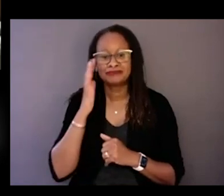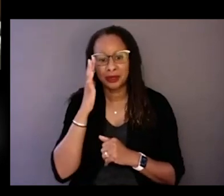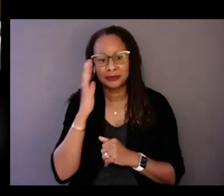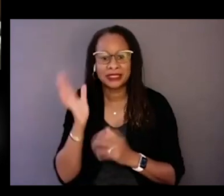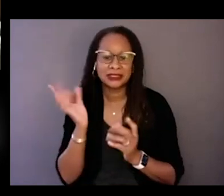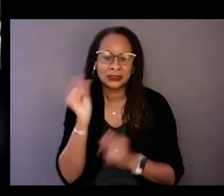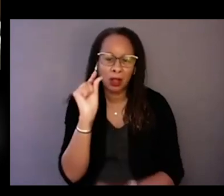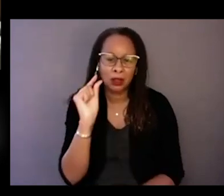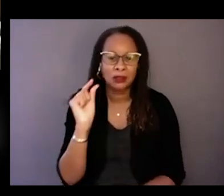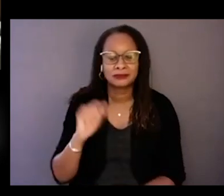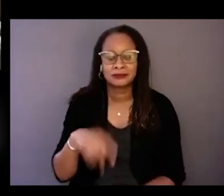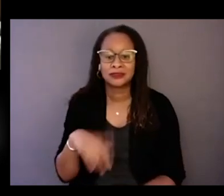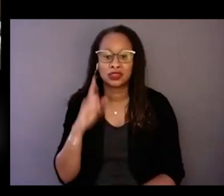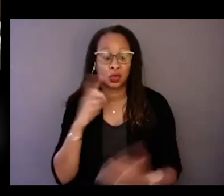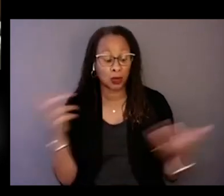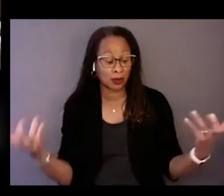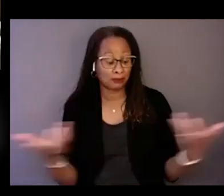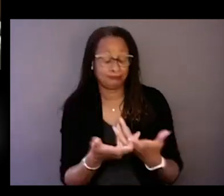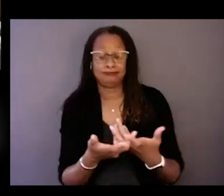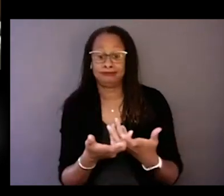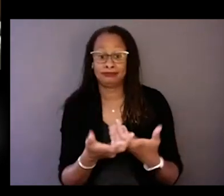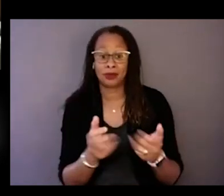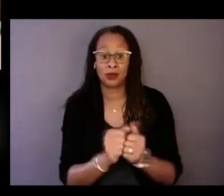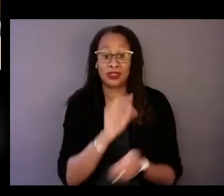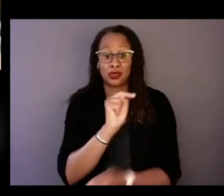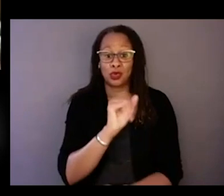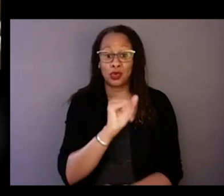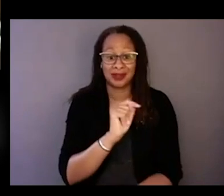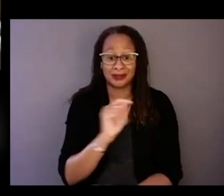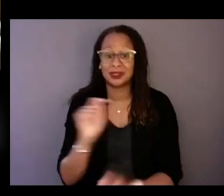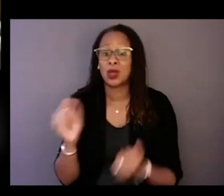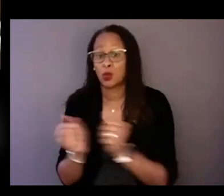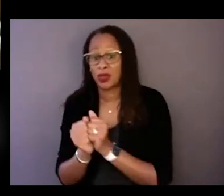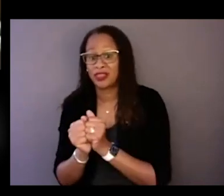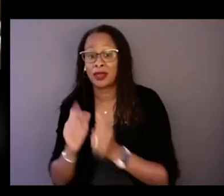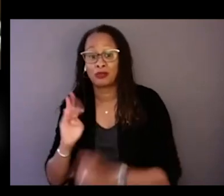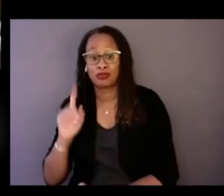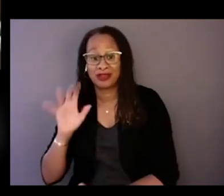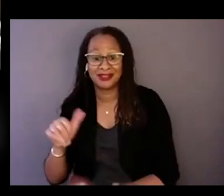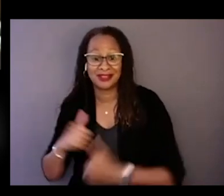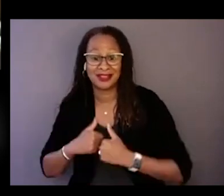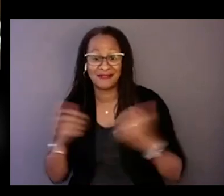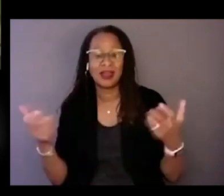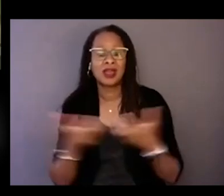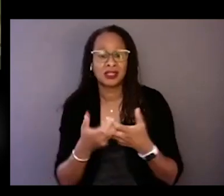And I believe that you also felt that. That there was value in taking it seriously.